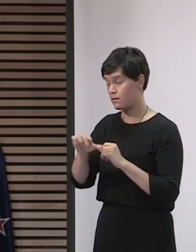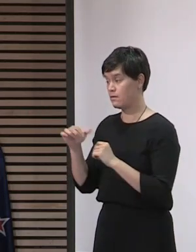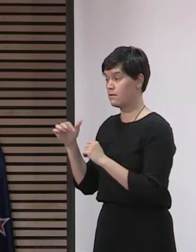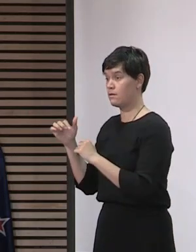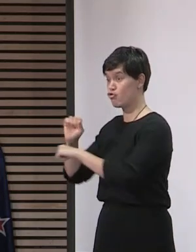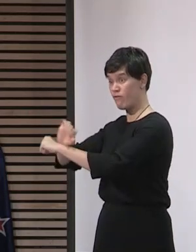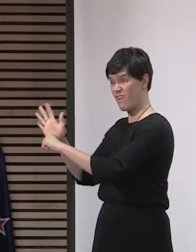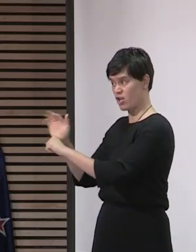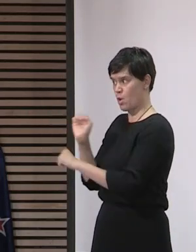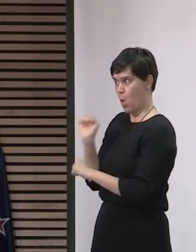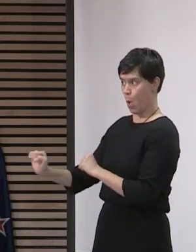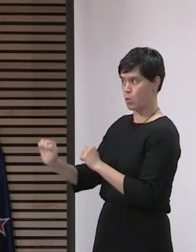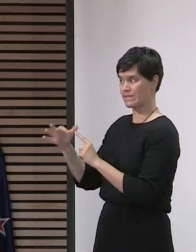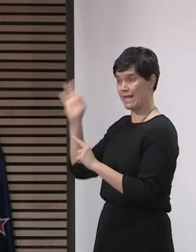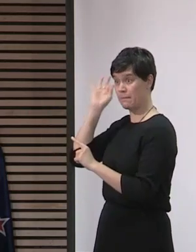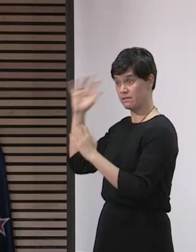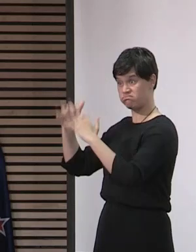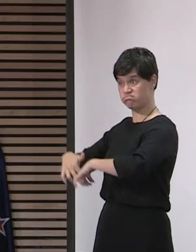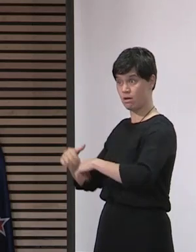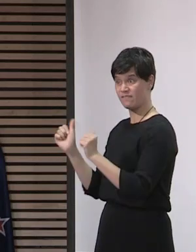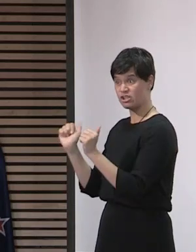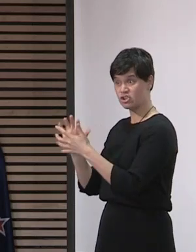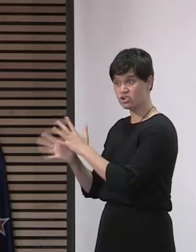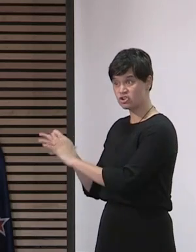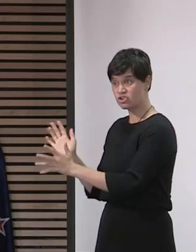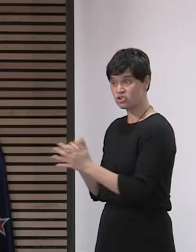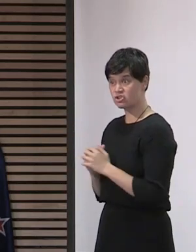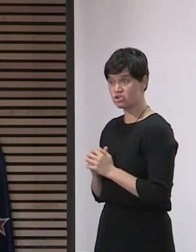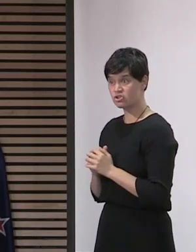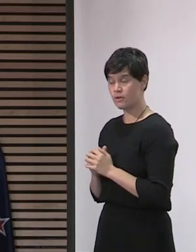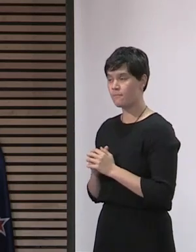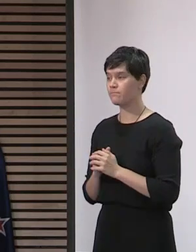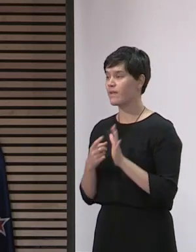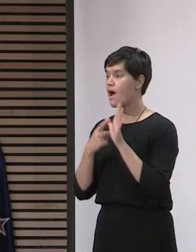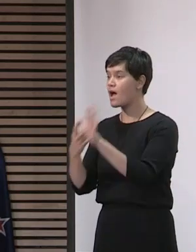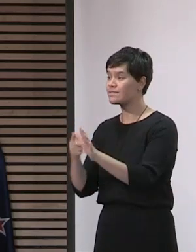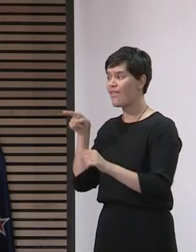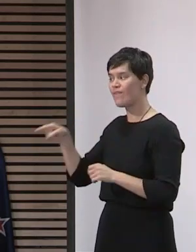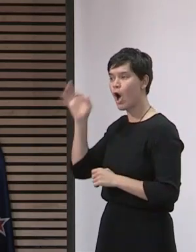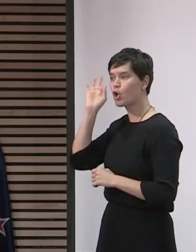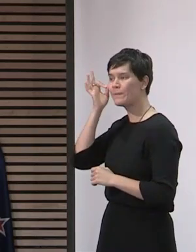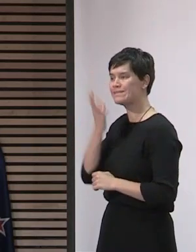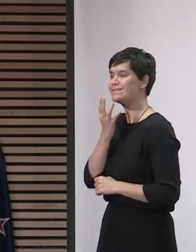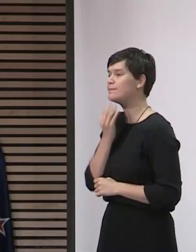parliament's backing a select committee to back in. Has the Epidemic Response Committee finished?